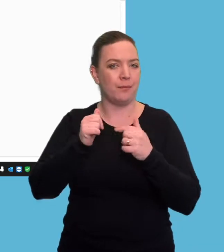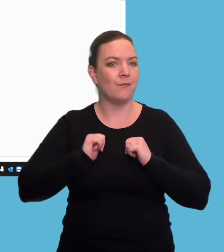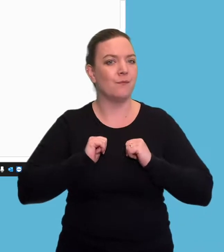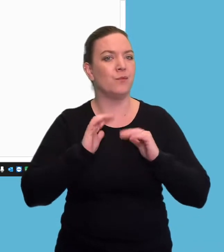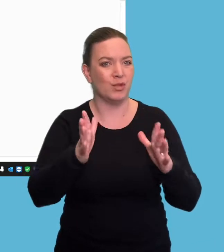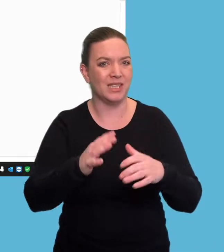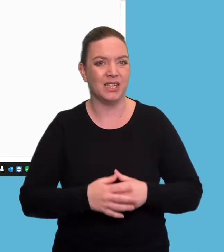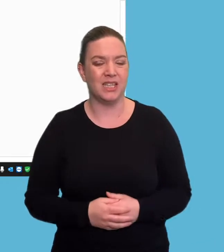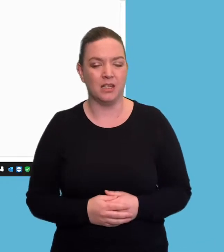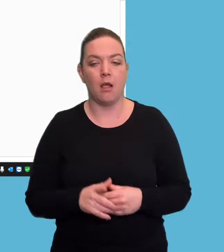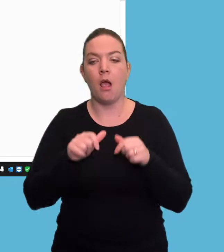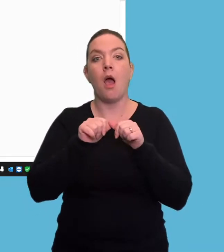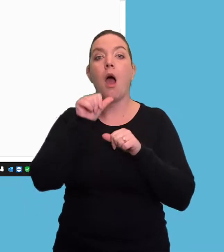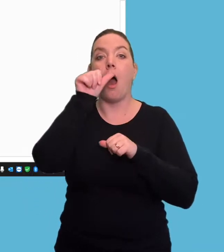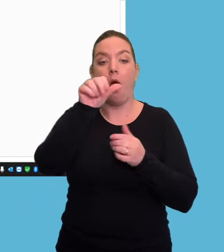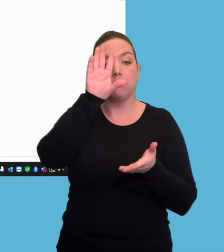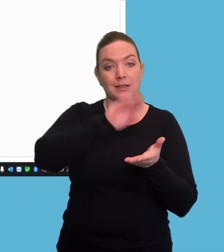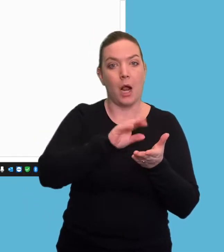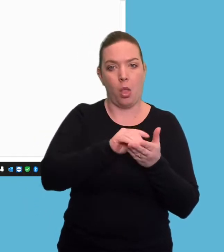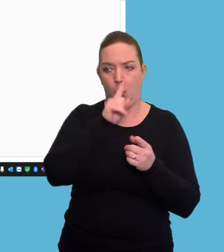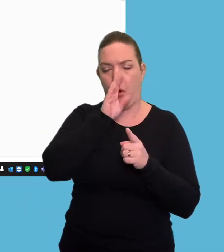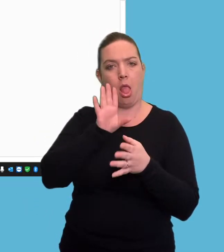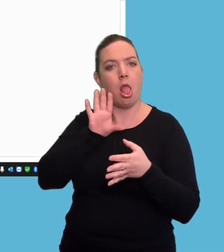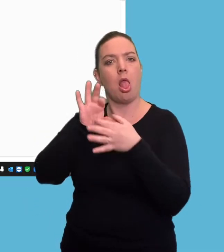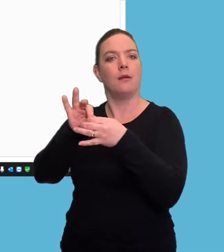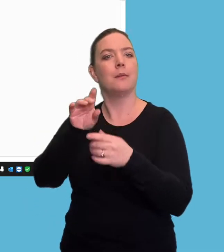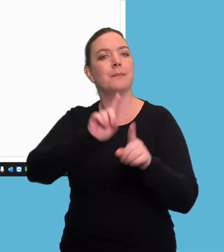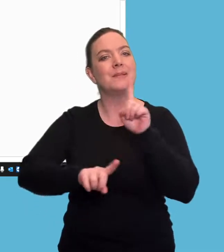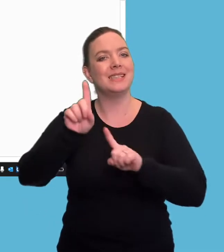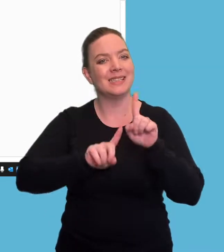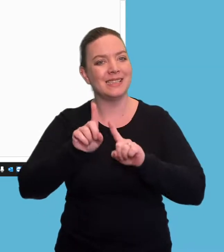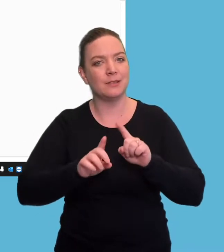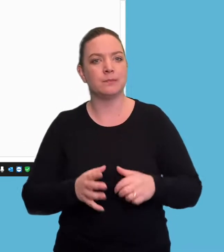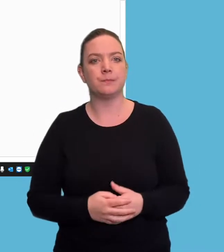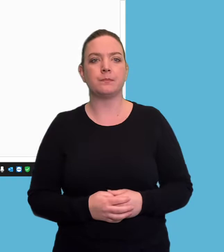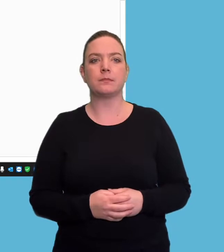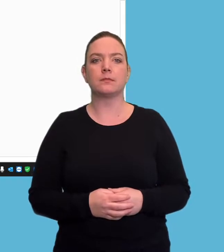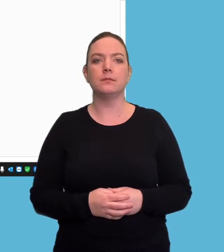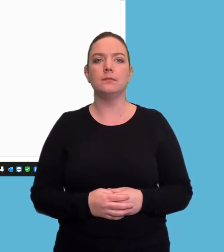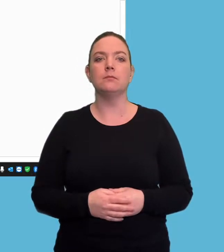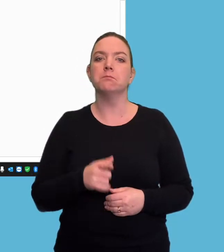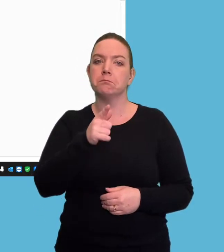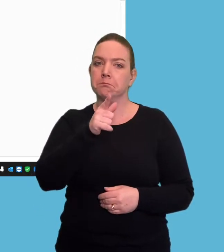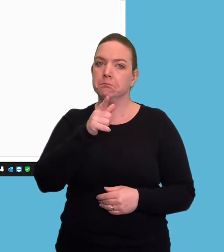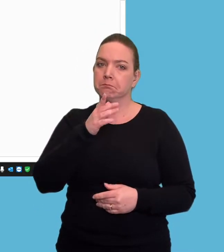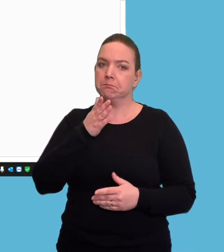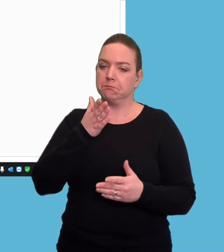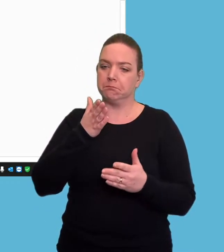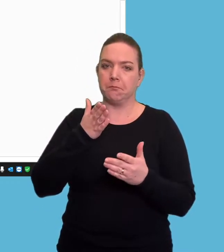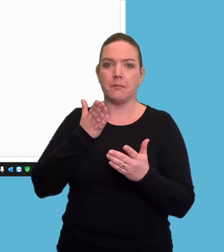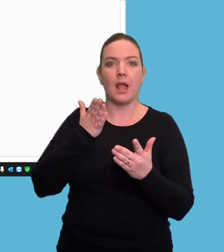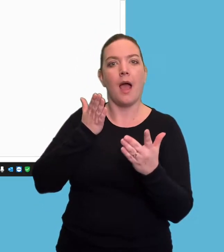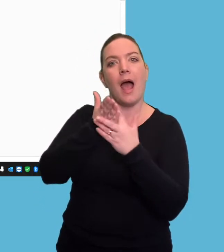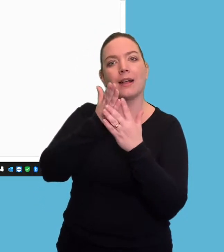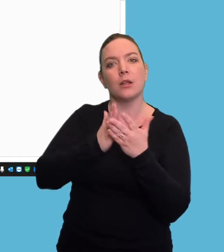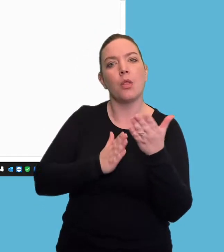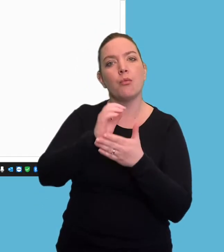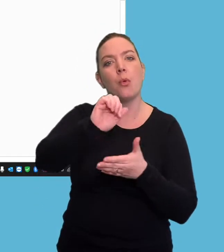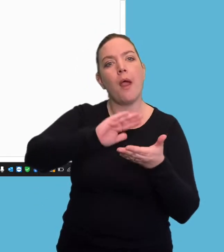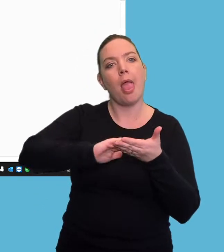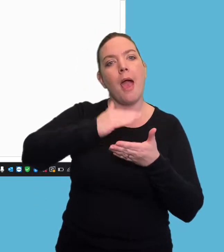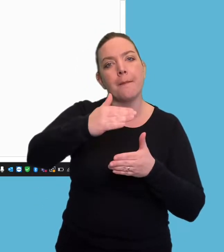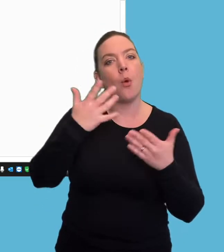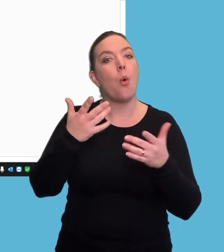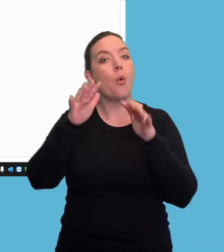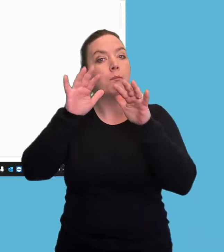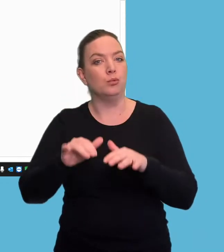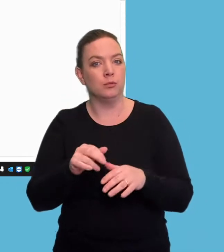It will then take you straight through to the meeting. If you are accessing the event on your laptop or computer, you have two options.